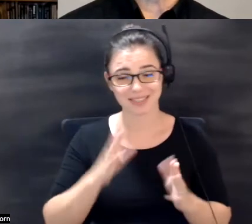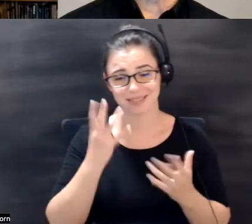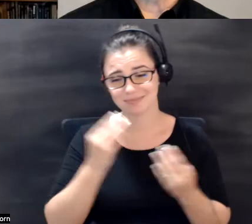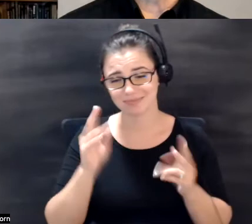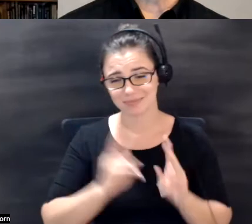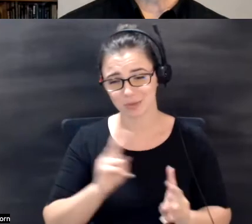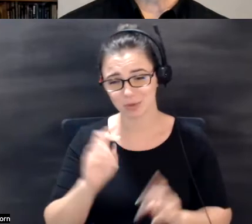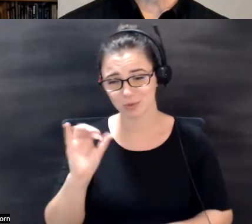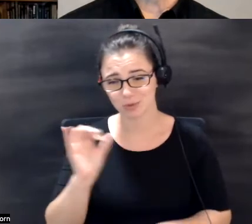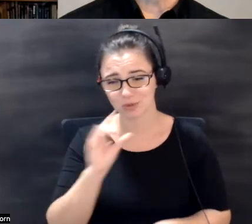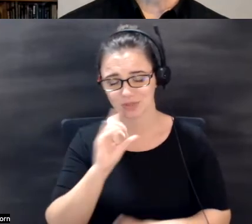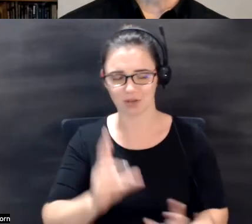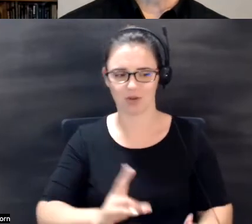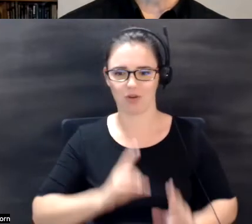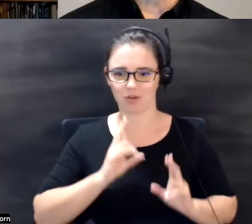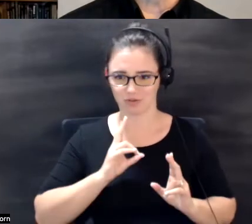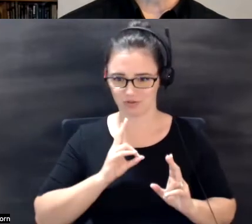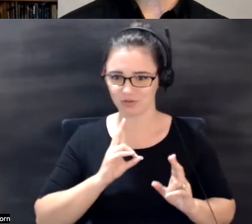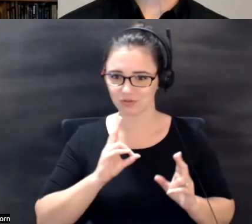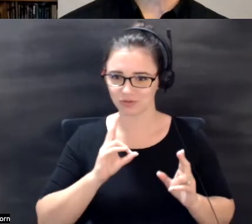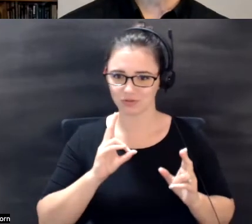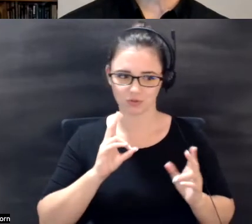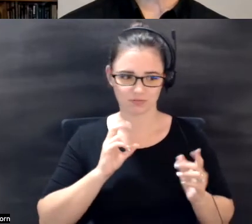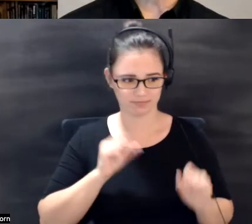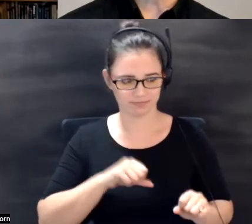it was an honor to be able to experience,